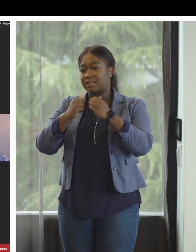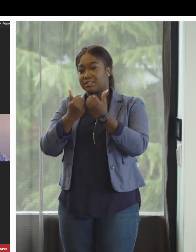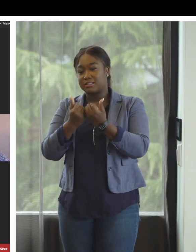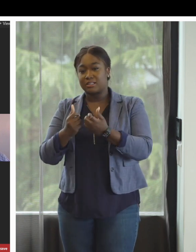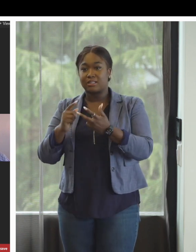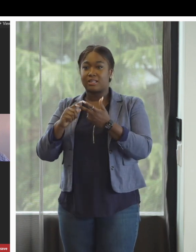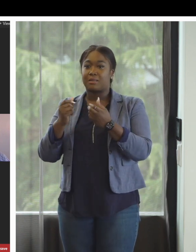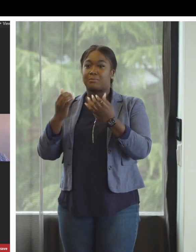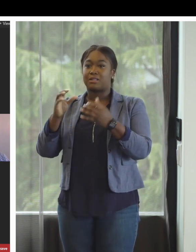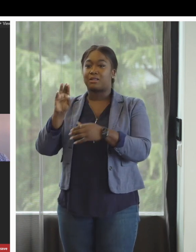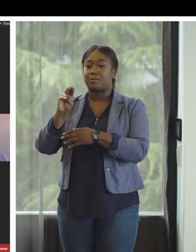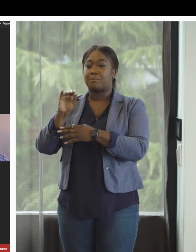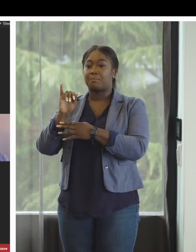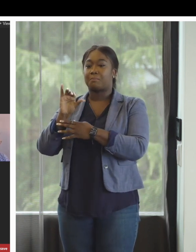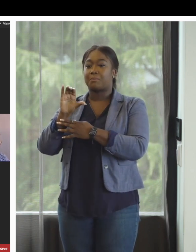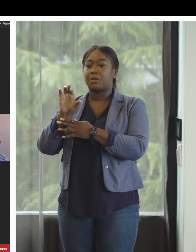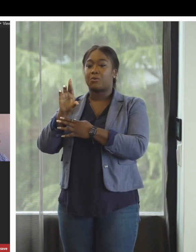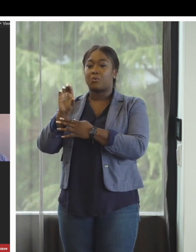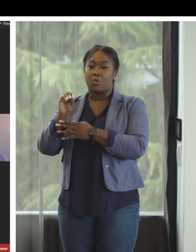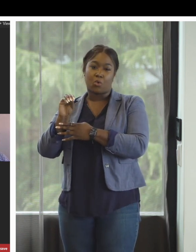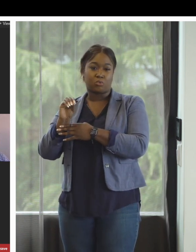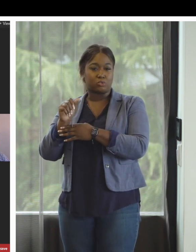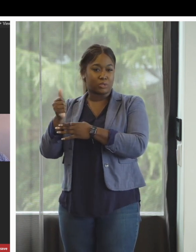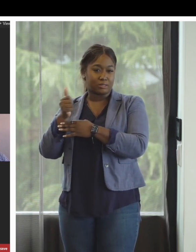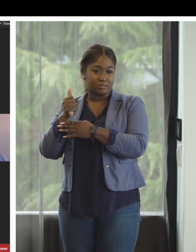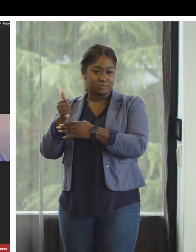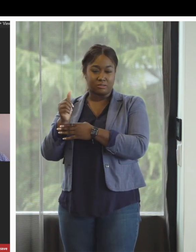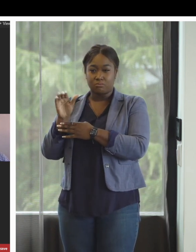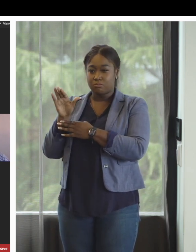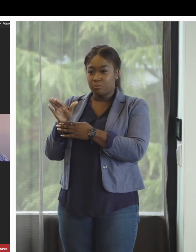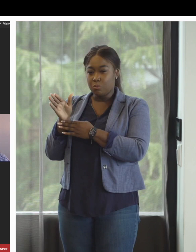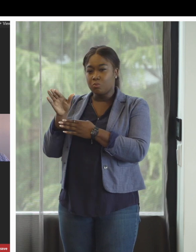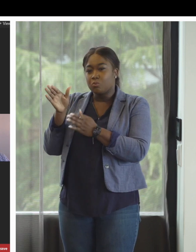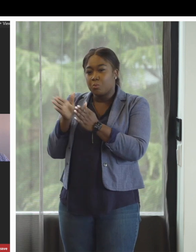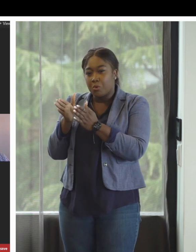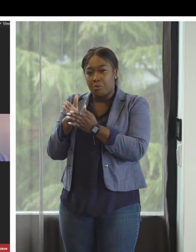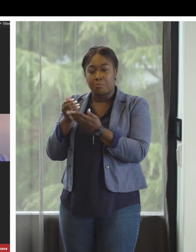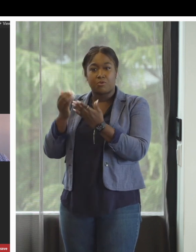microtransit mobility providers so of course